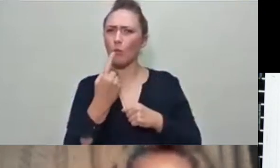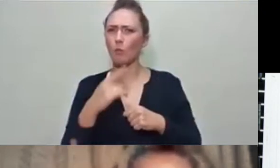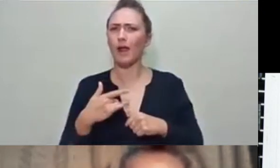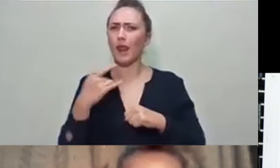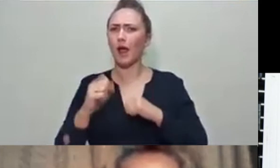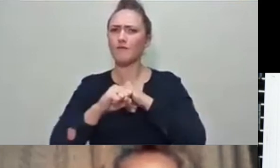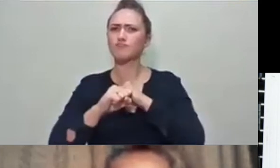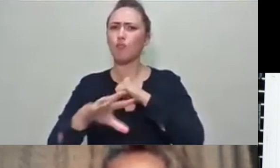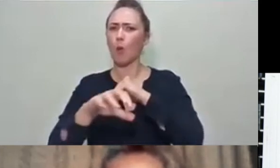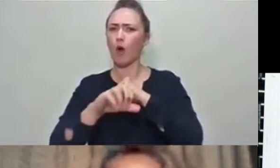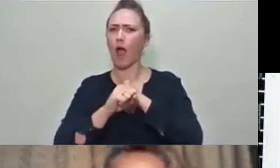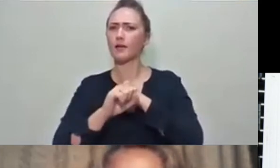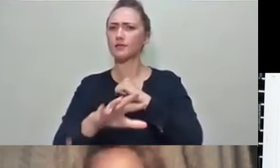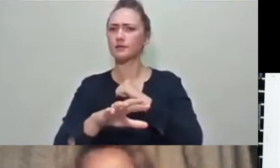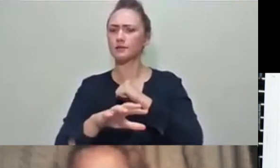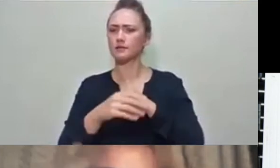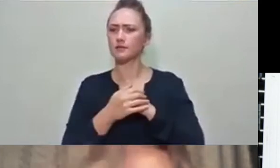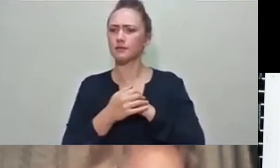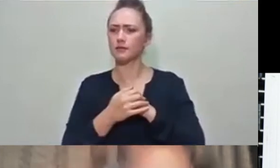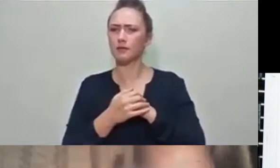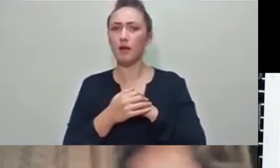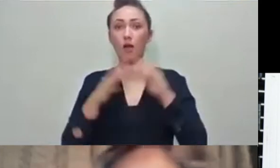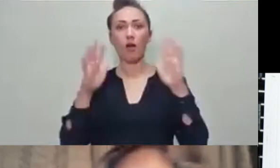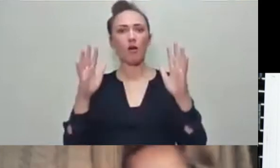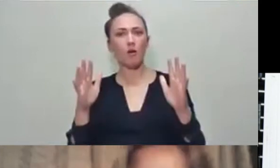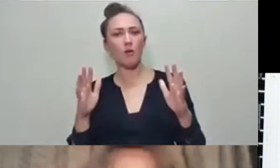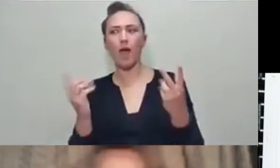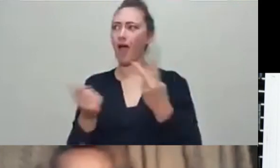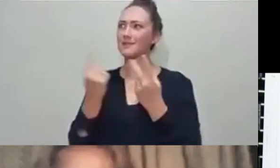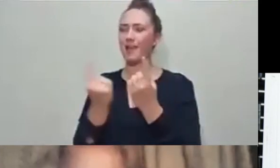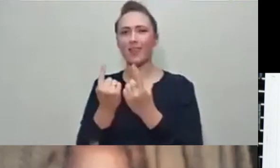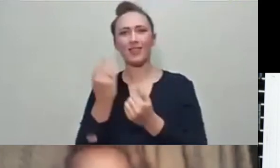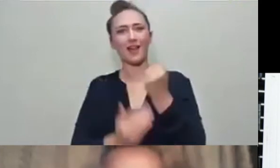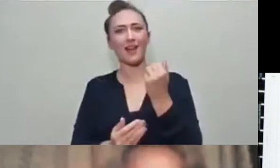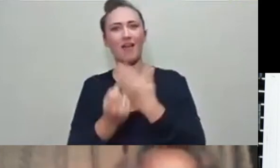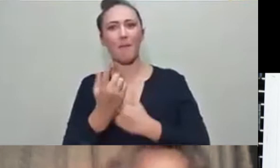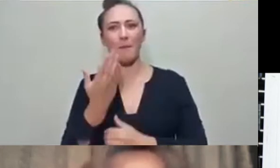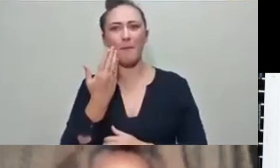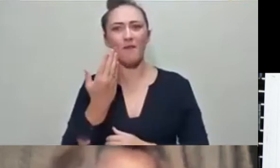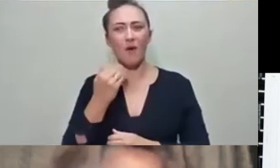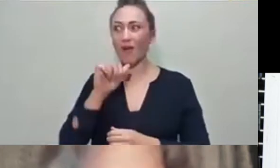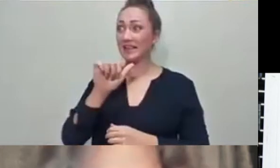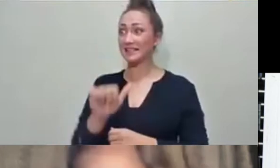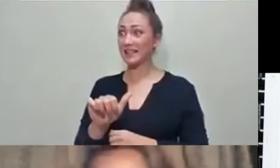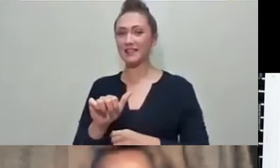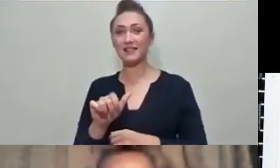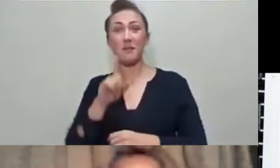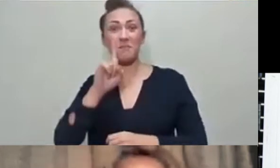and I said, oh another thing that's never been done in the world, and she said yeah but we could have a go.